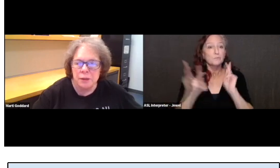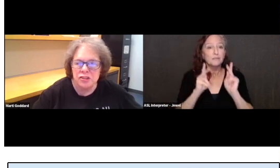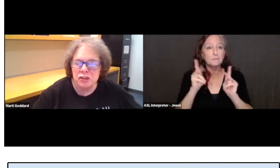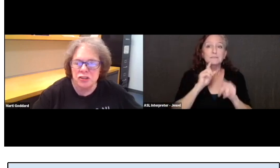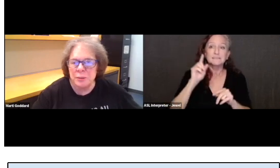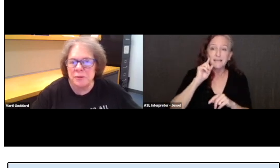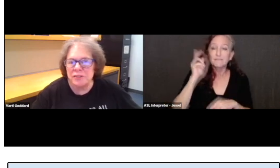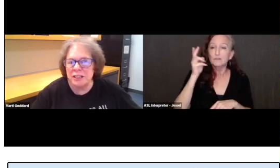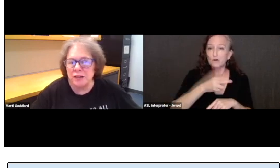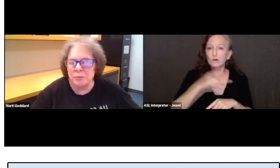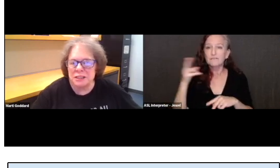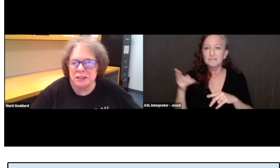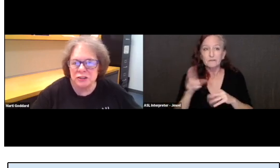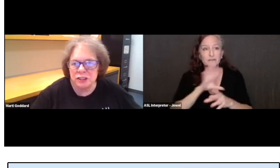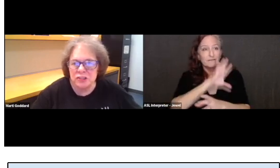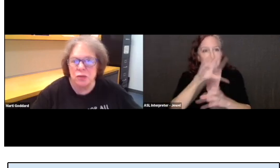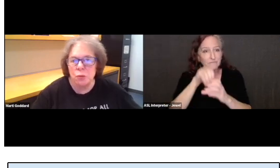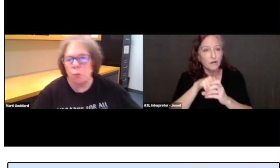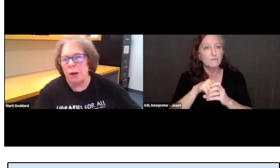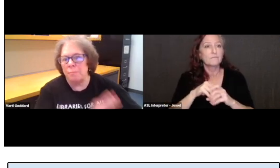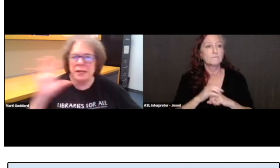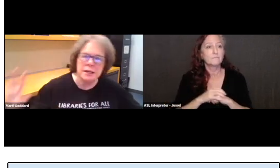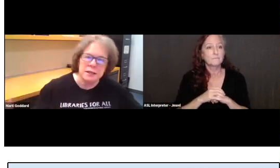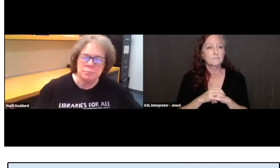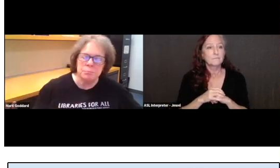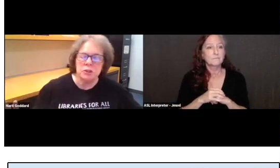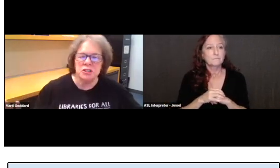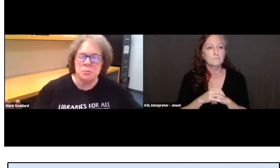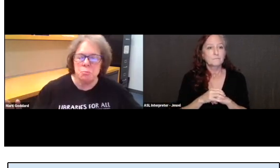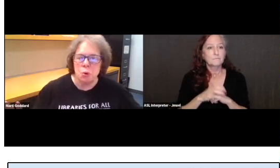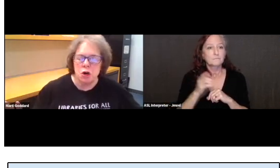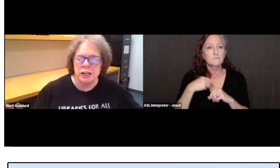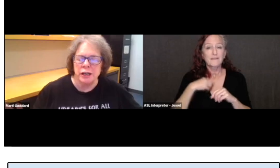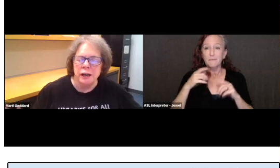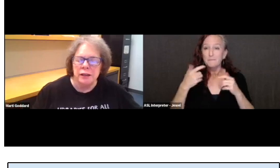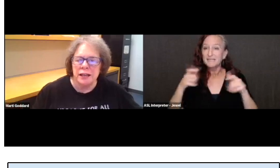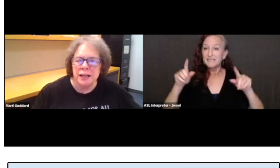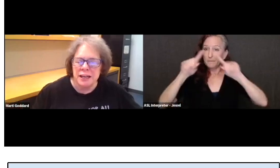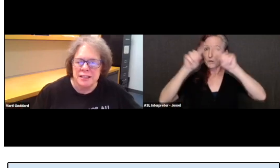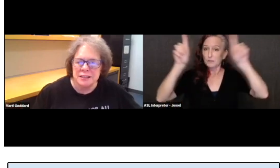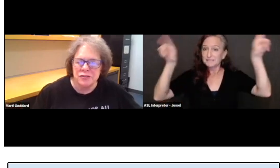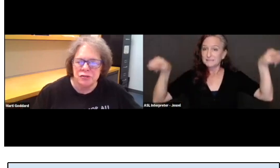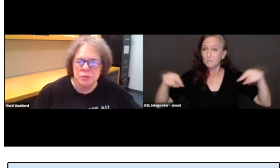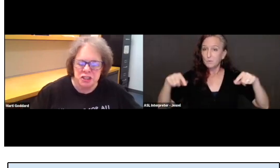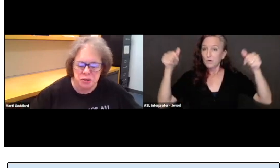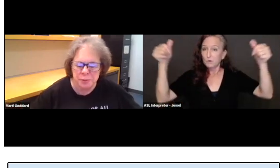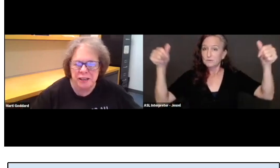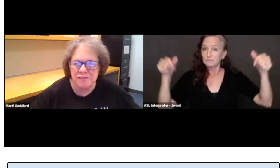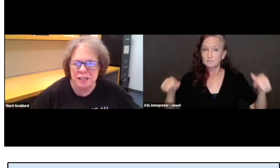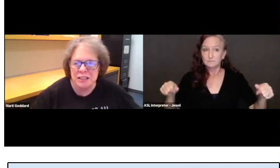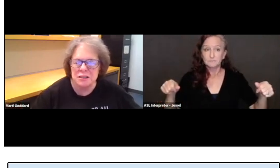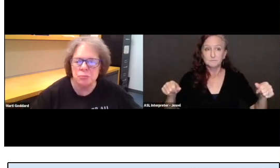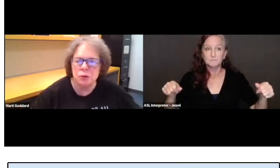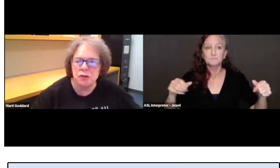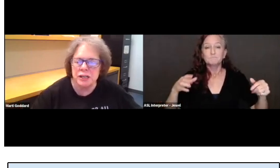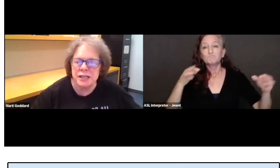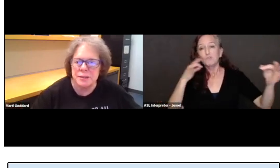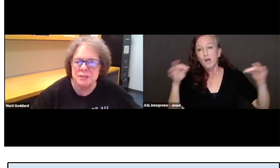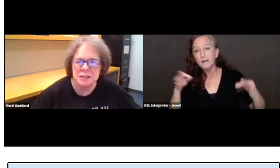I'll show you some of the elements here. There's a big bulletin board that has information about events and programs